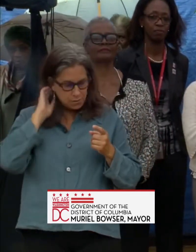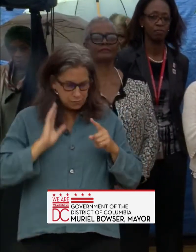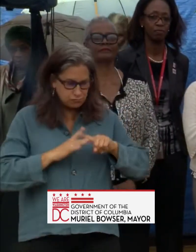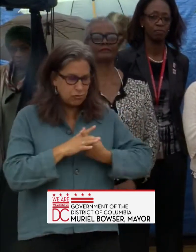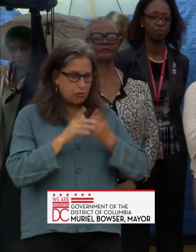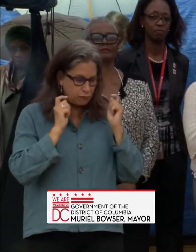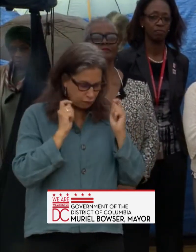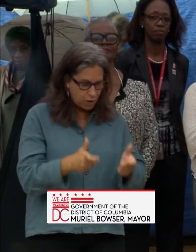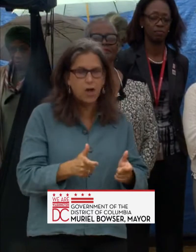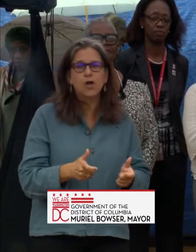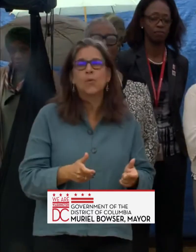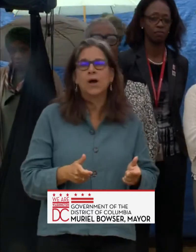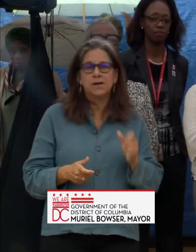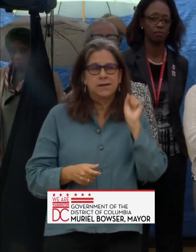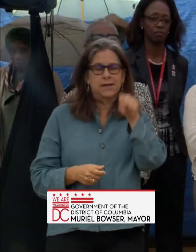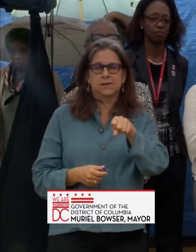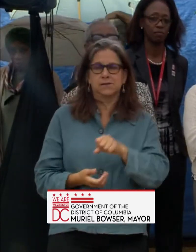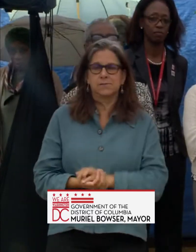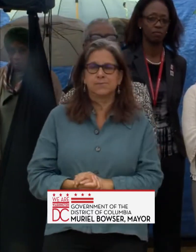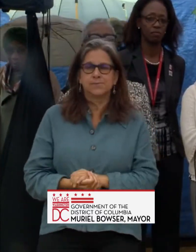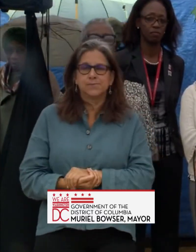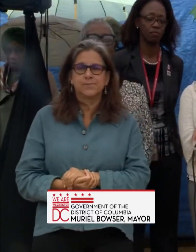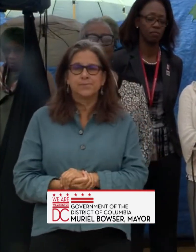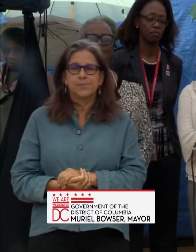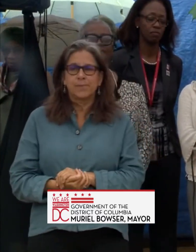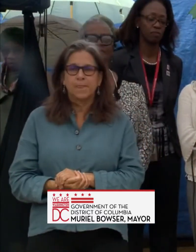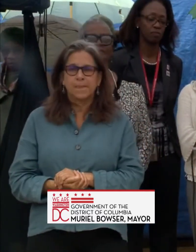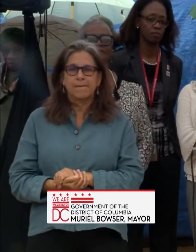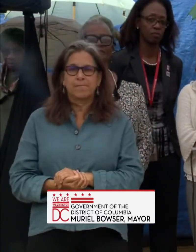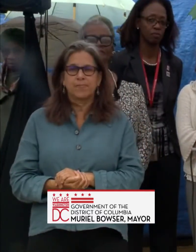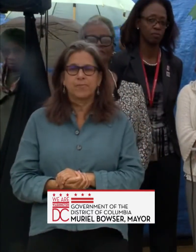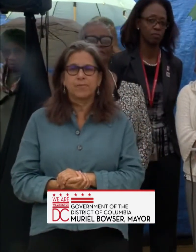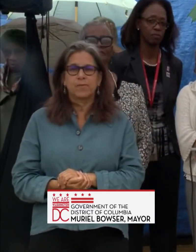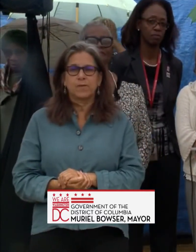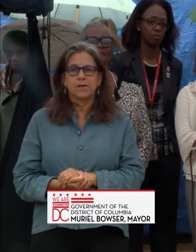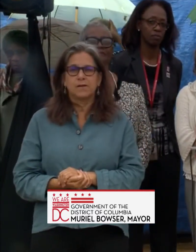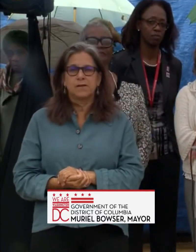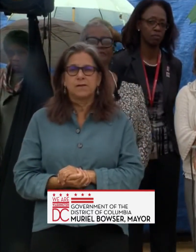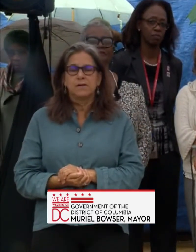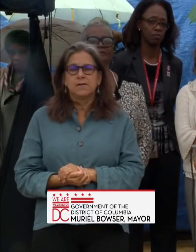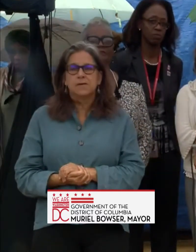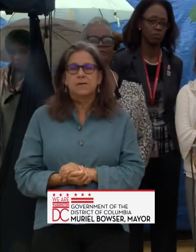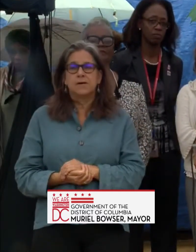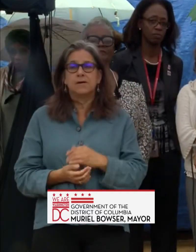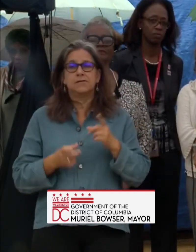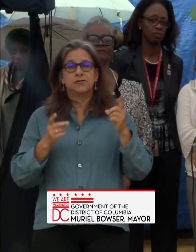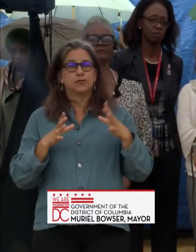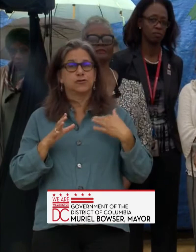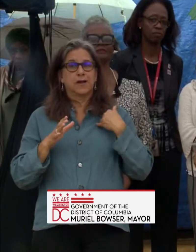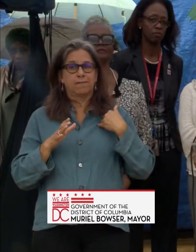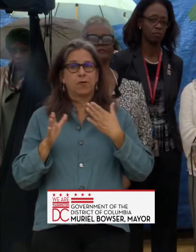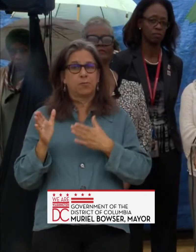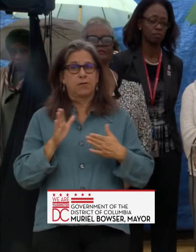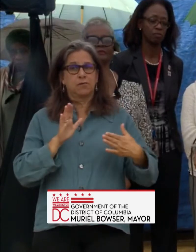THE DIRECTOR ROLLED OUT A PLAN A FEW WEEKS AGO TO ADDRESS THE FOLKS NOT IN D.C. GENERAL BUT IN THE MOTELS.